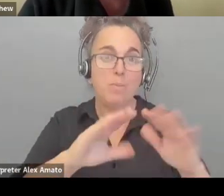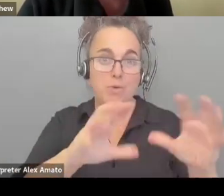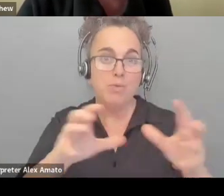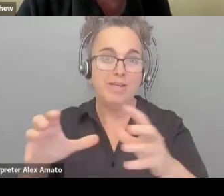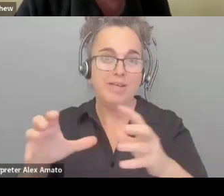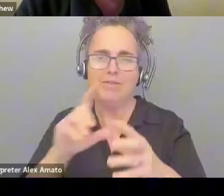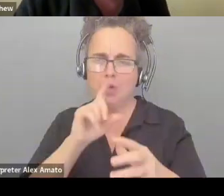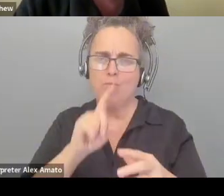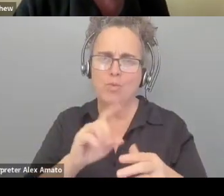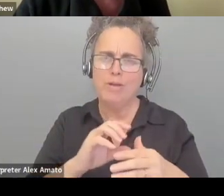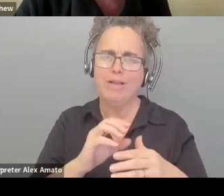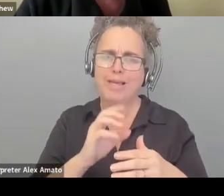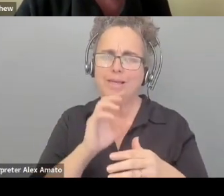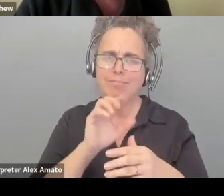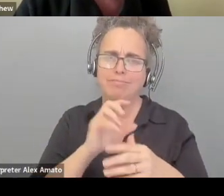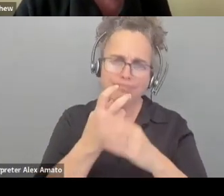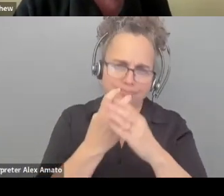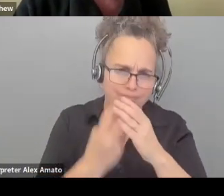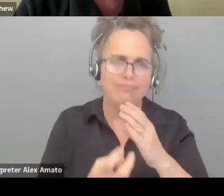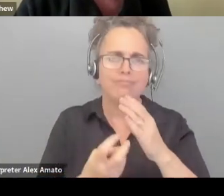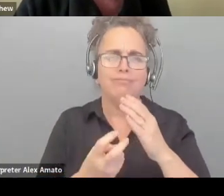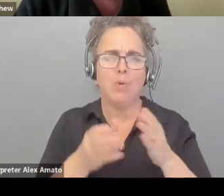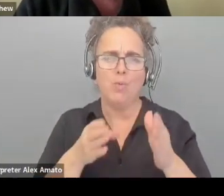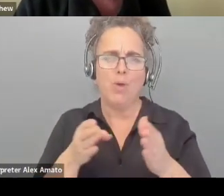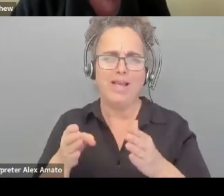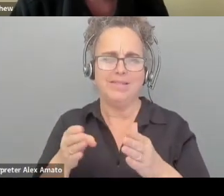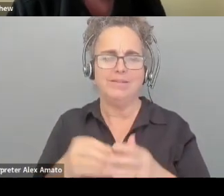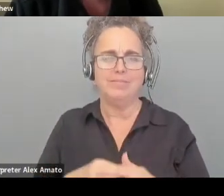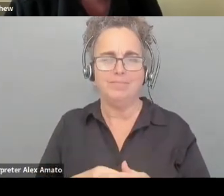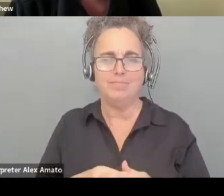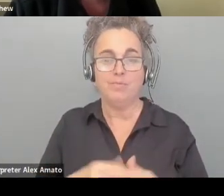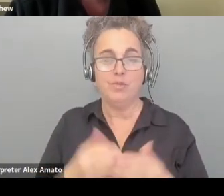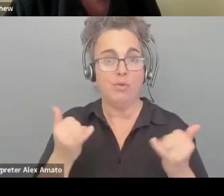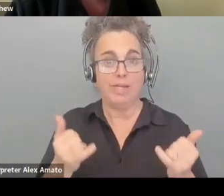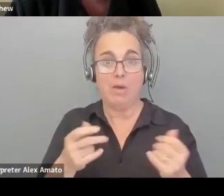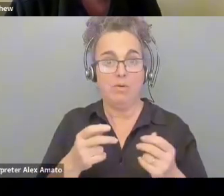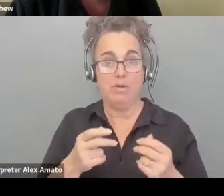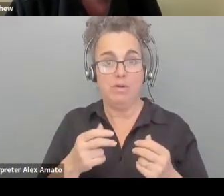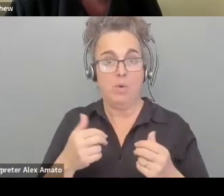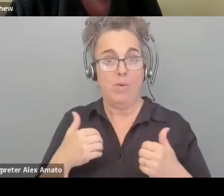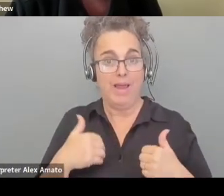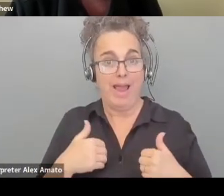Sometimes it is. So we're in a position where disabled contributors and creativity